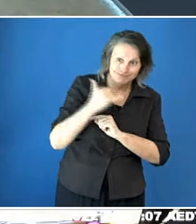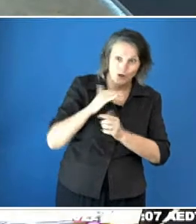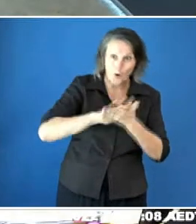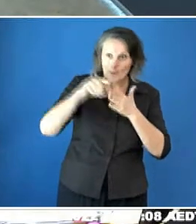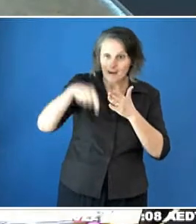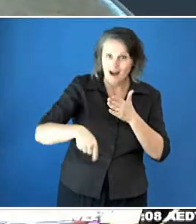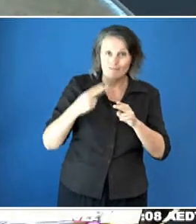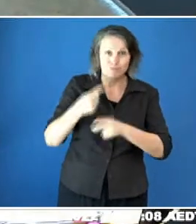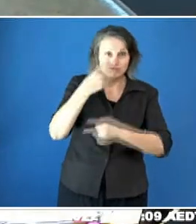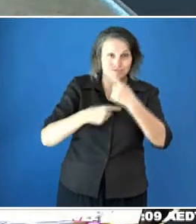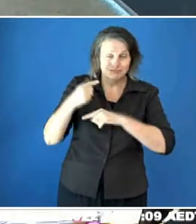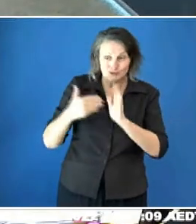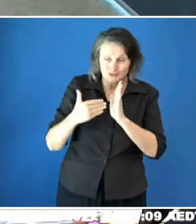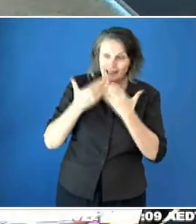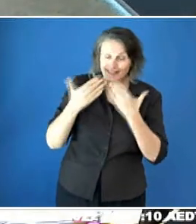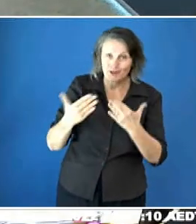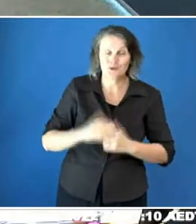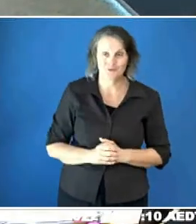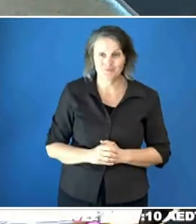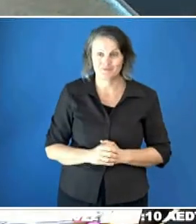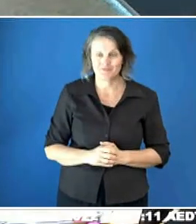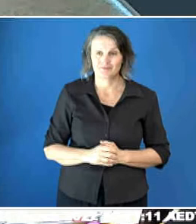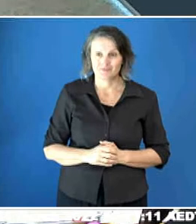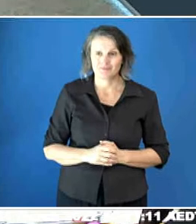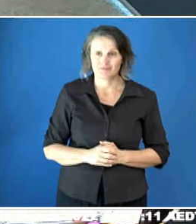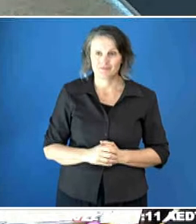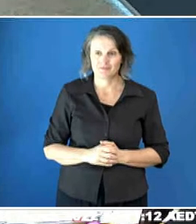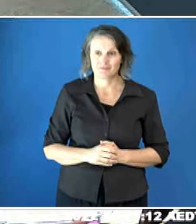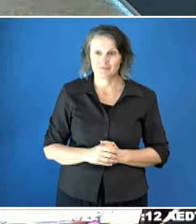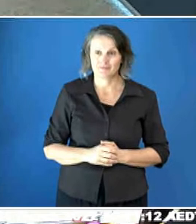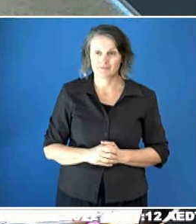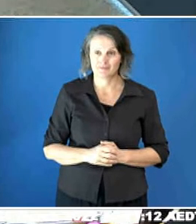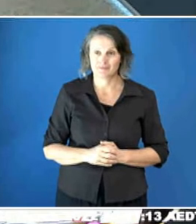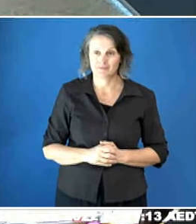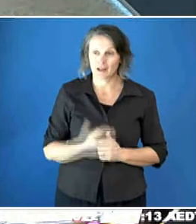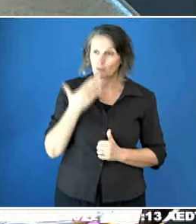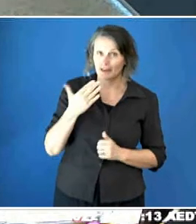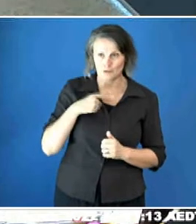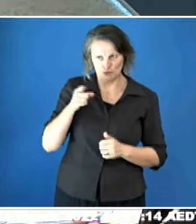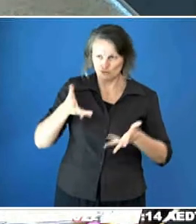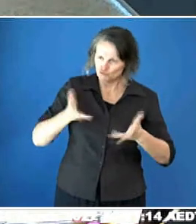We are very grateful to you for making that journey and being prepared to share your experiences with us.